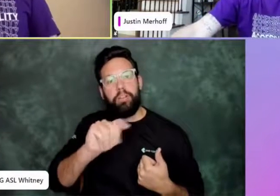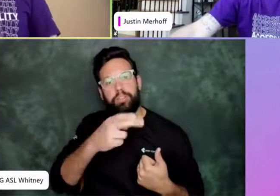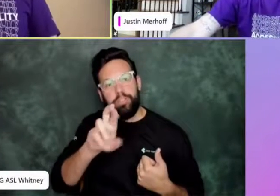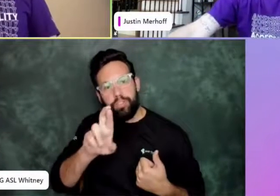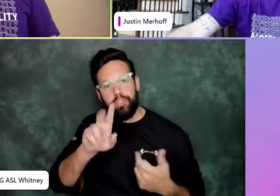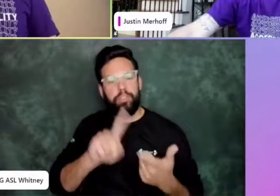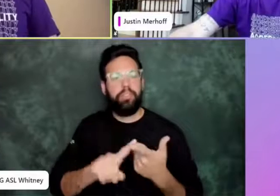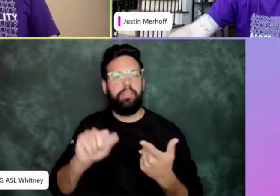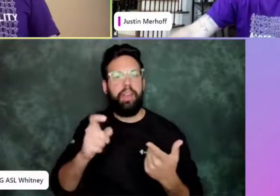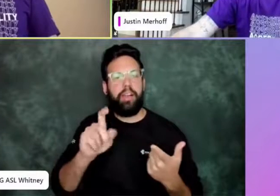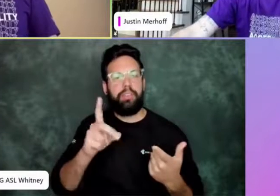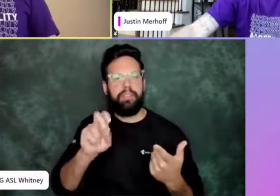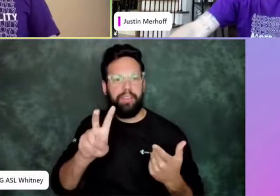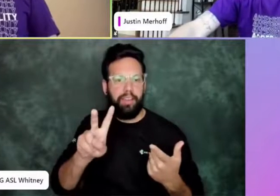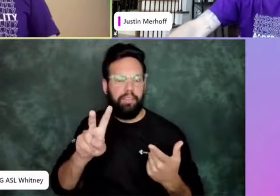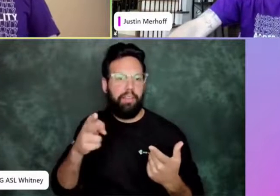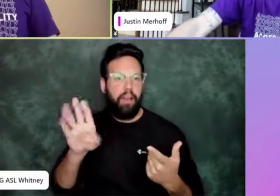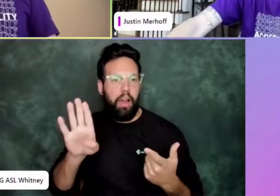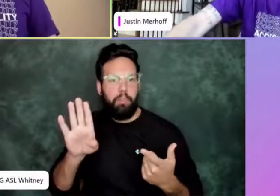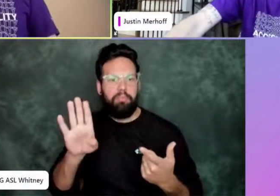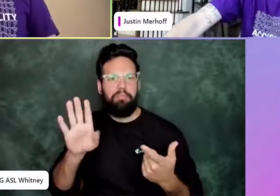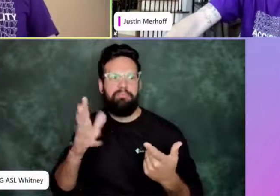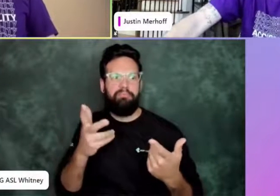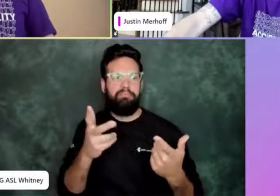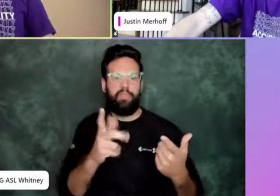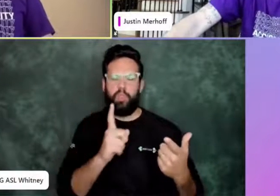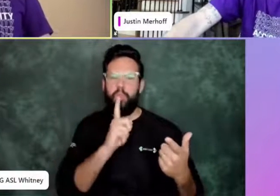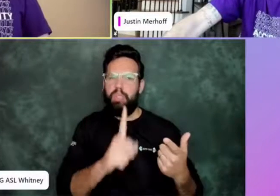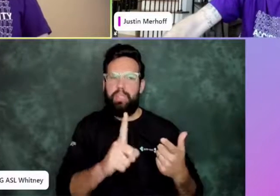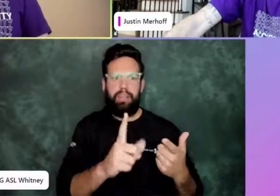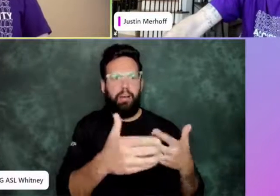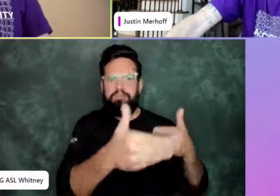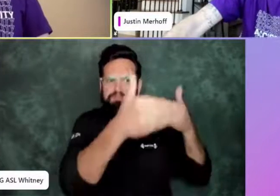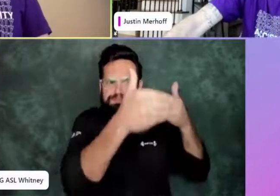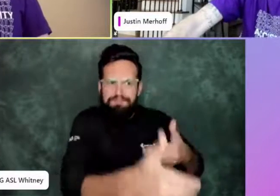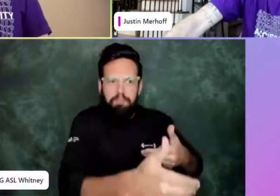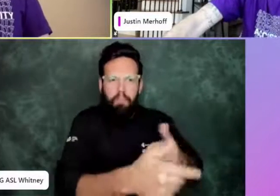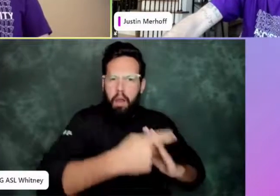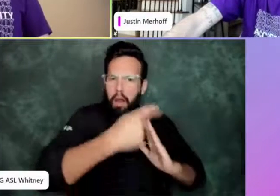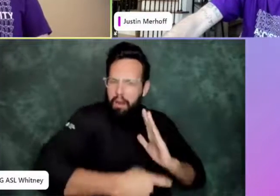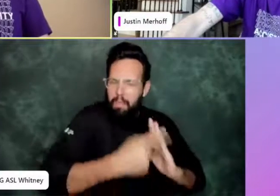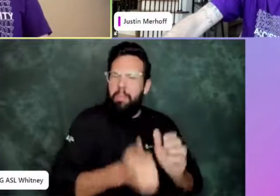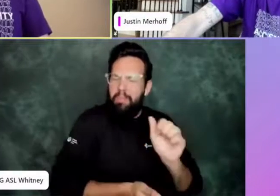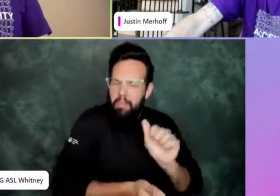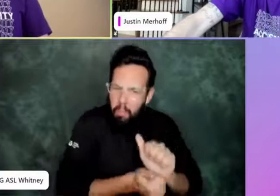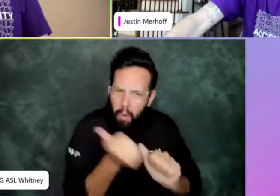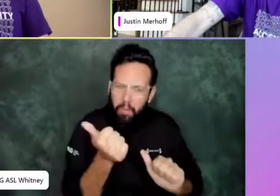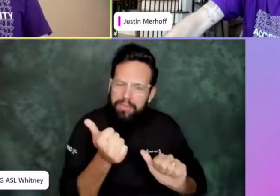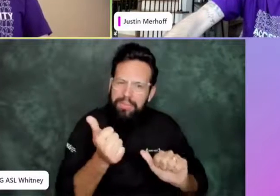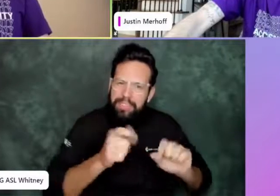get your a really good chunk of the way there. They save a ton of work and they see everything